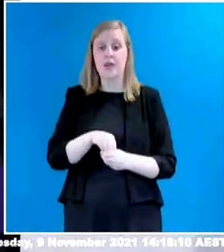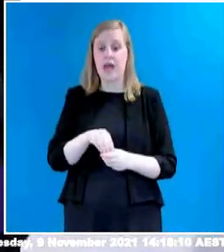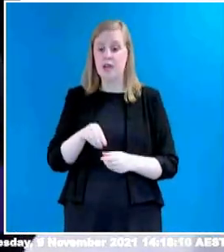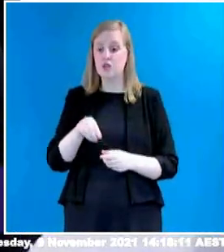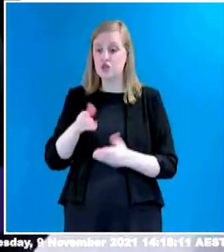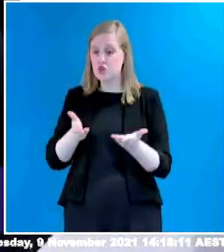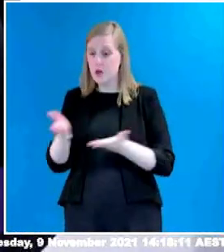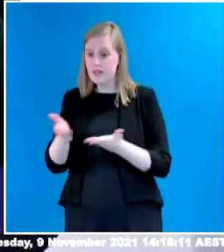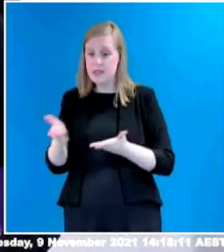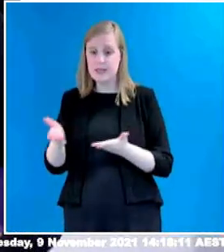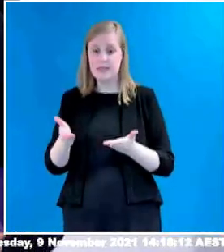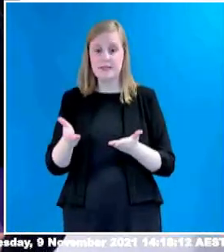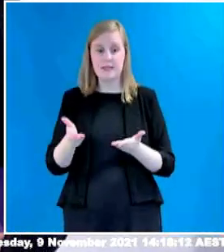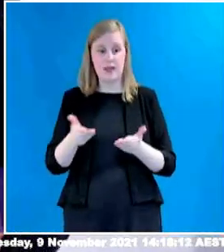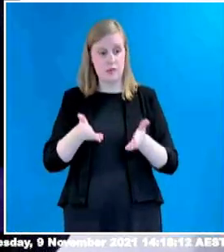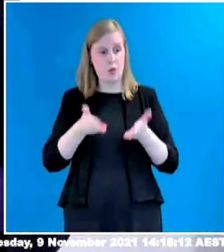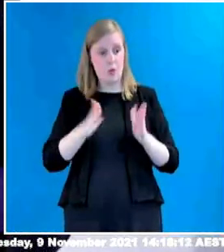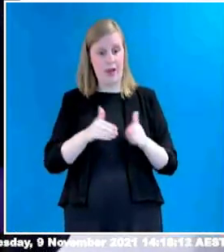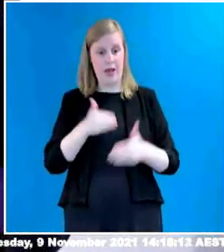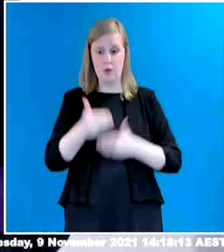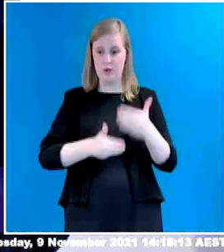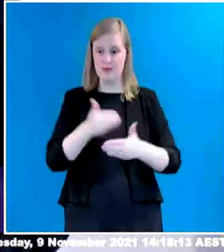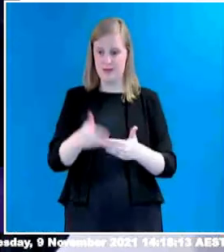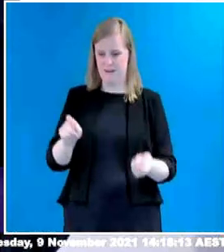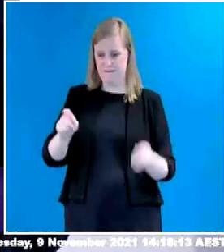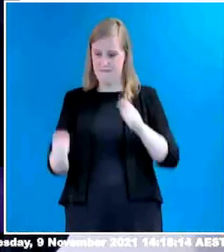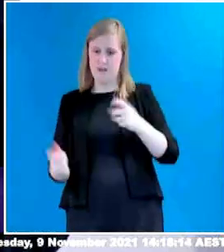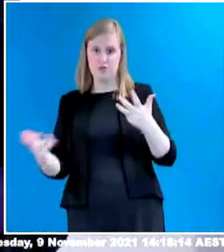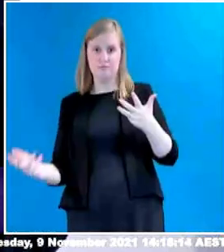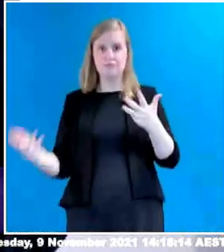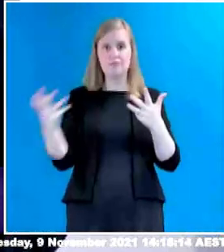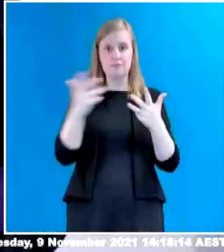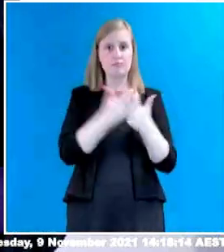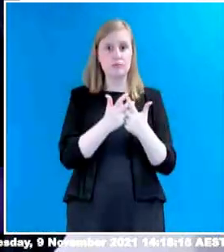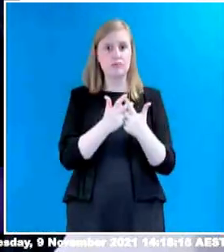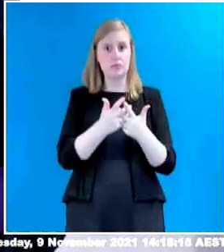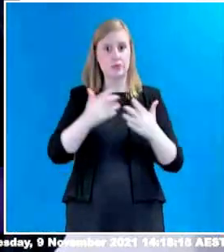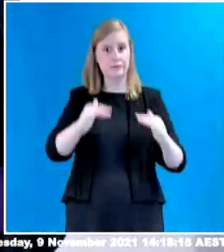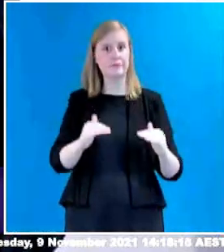impact on the lives of people with disabilities. That's one suggestion.